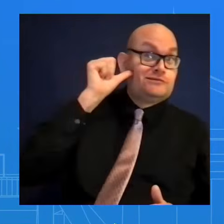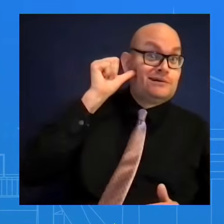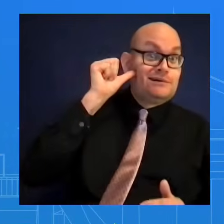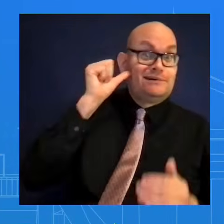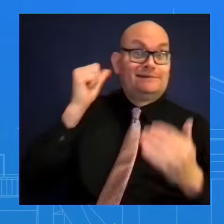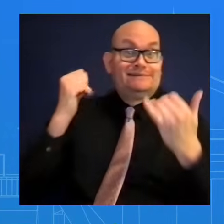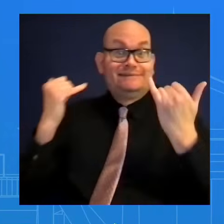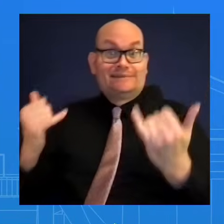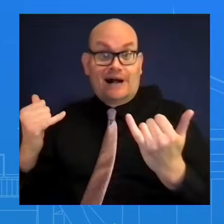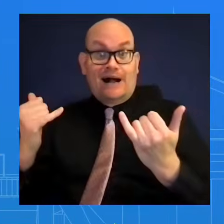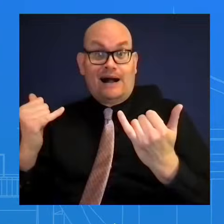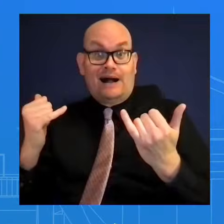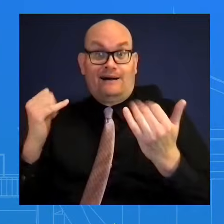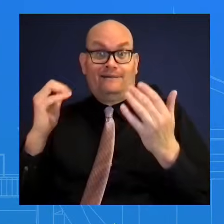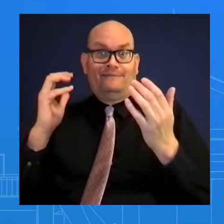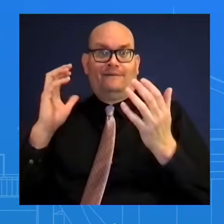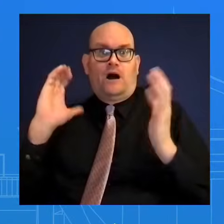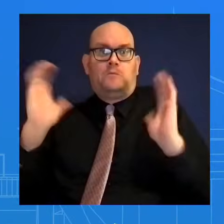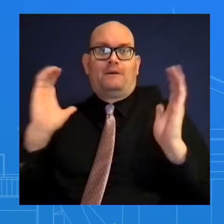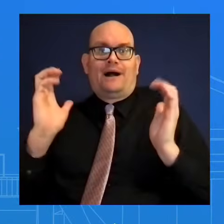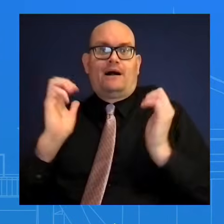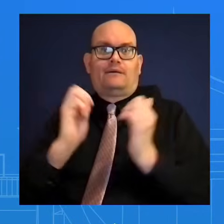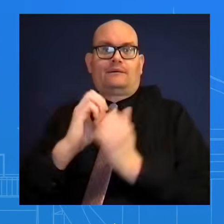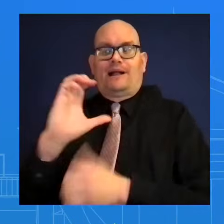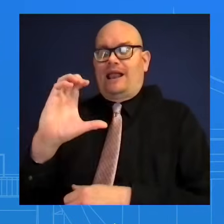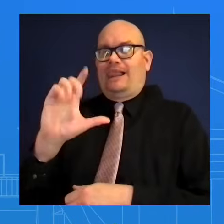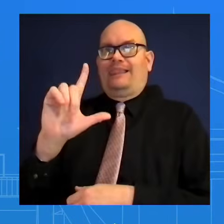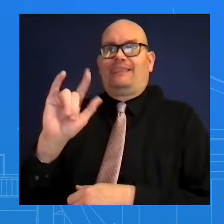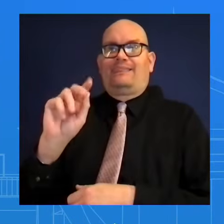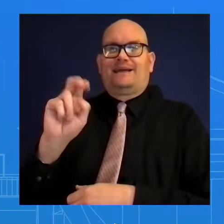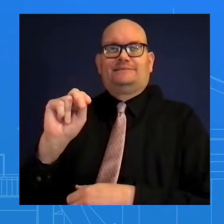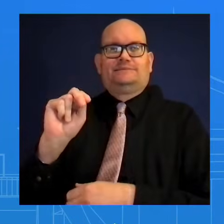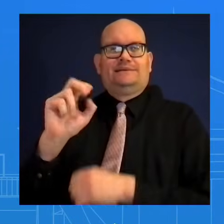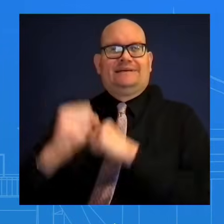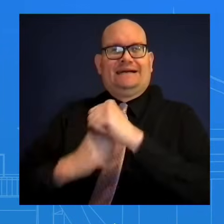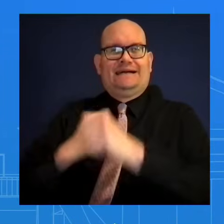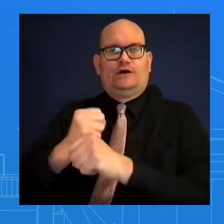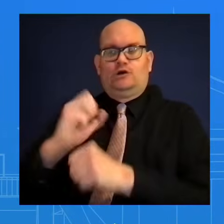Did the administration look into that to see the successes, lessons learned, et cetera?